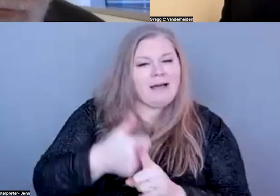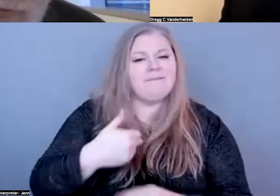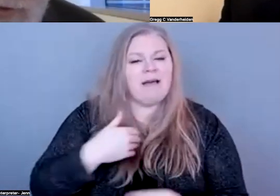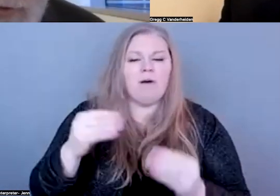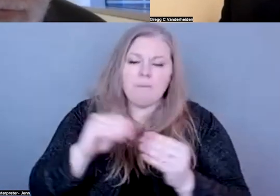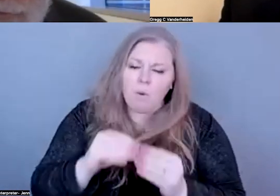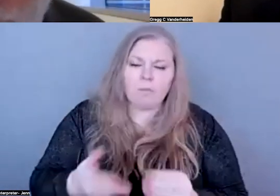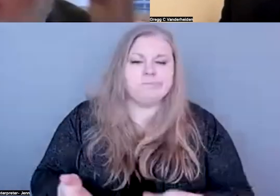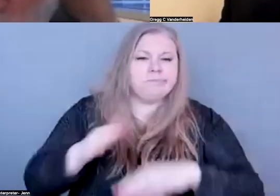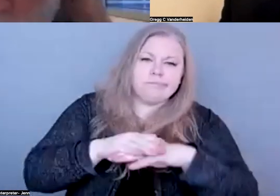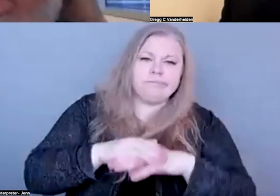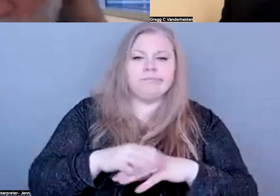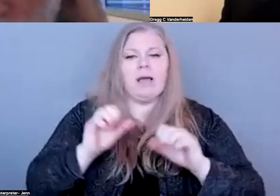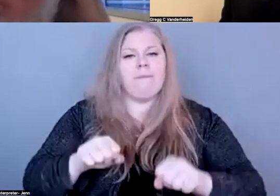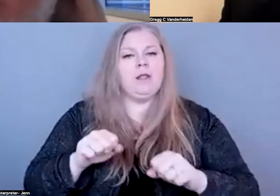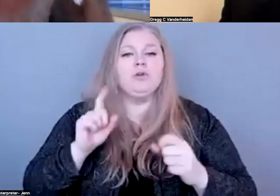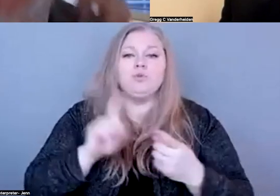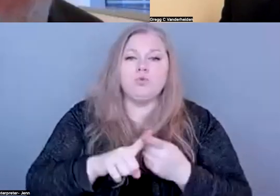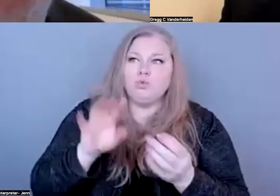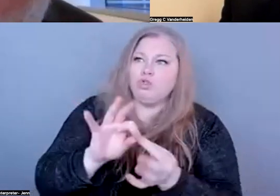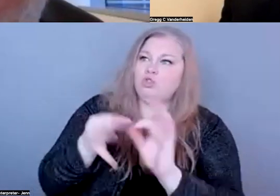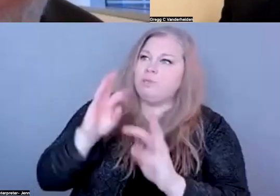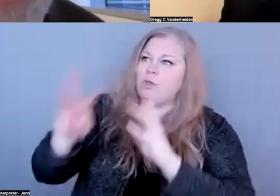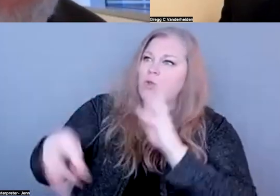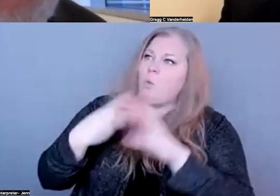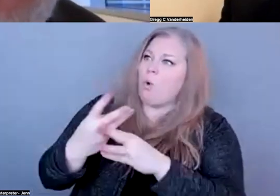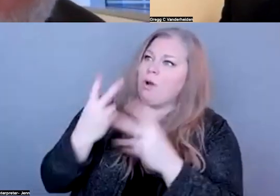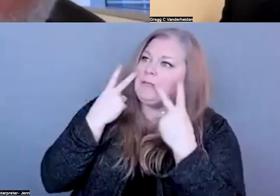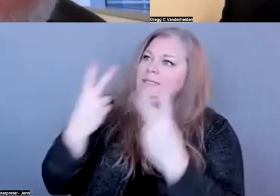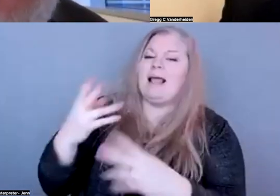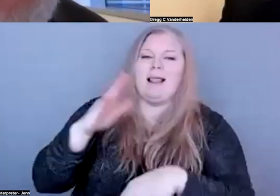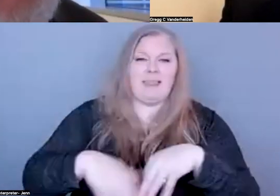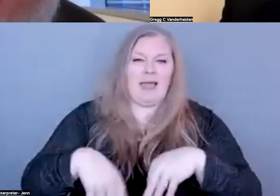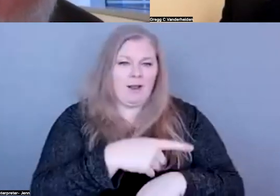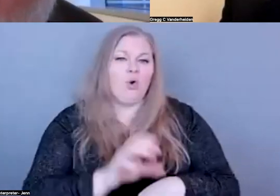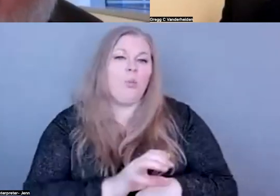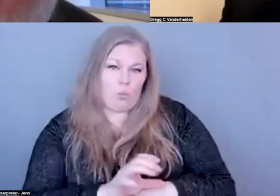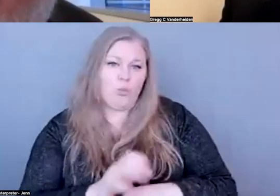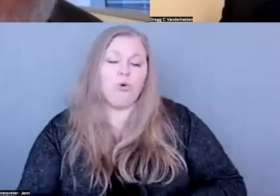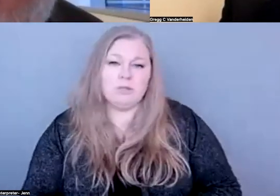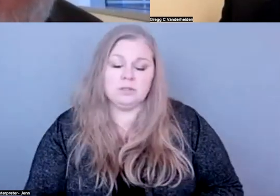interpret the world that they see, than computers do, but over time,